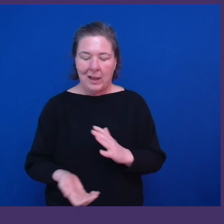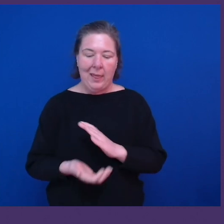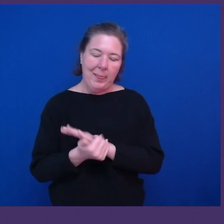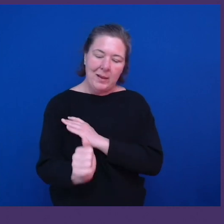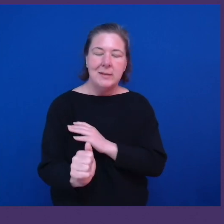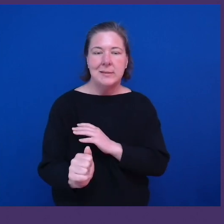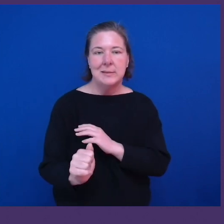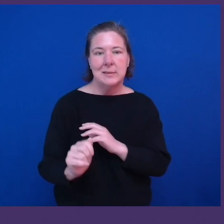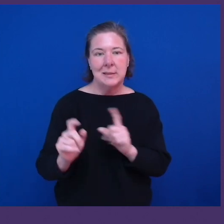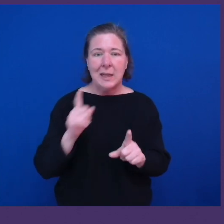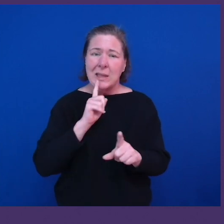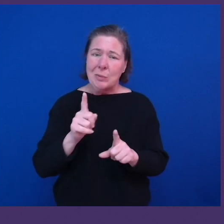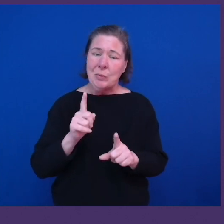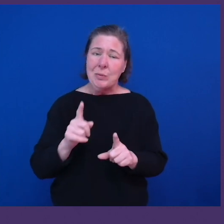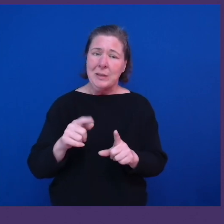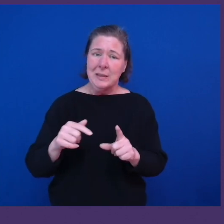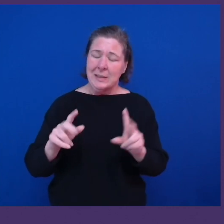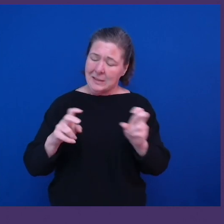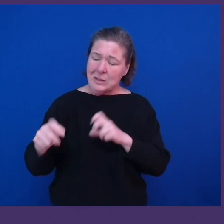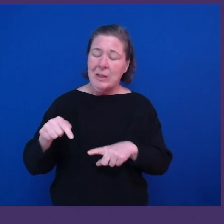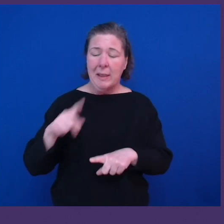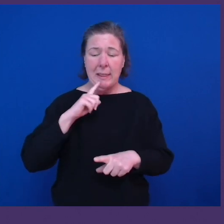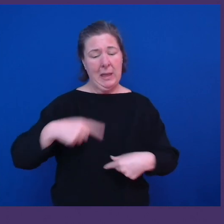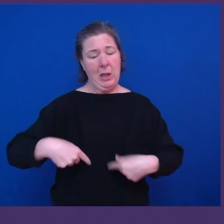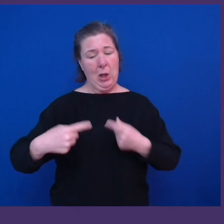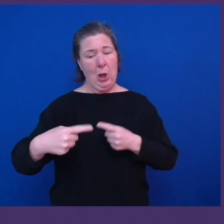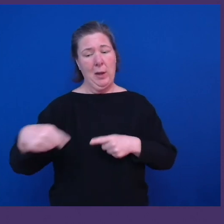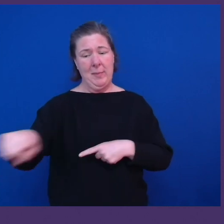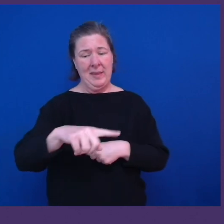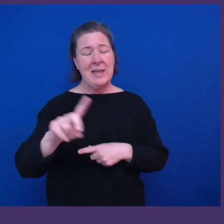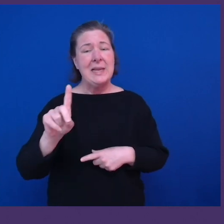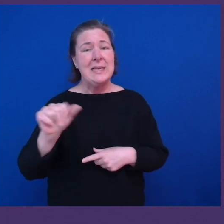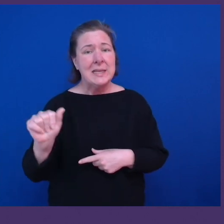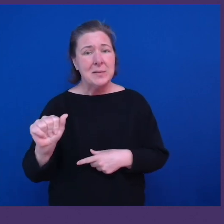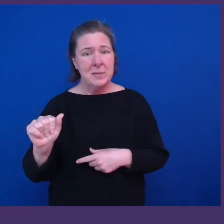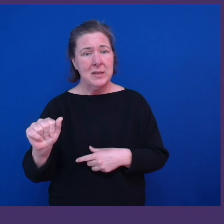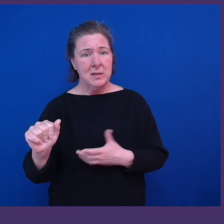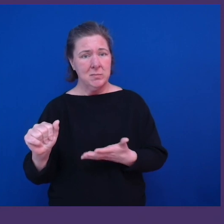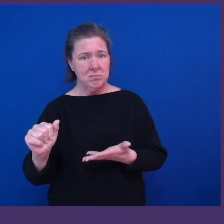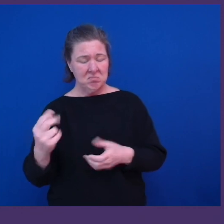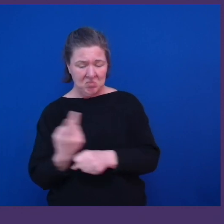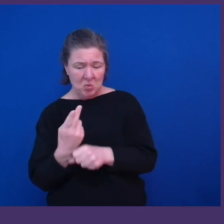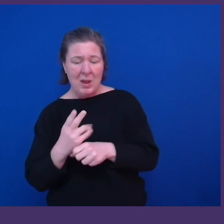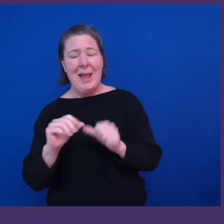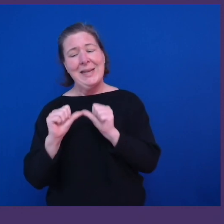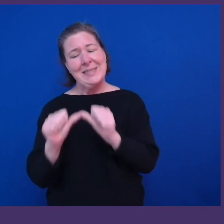one of the arguments that the disability community used and continues to use to push